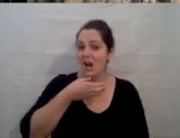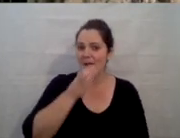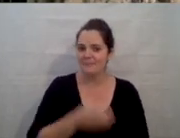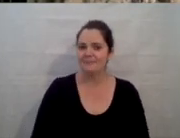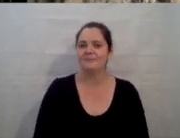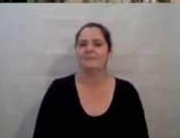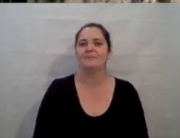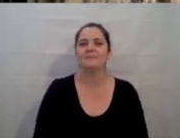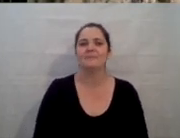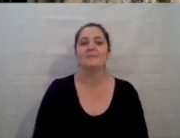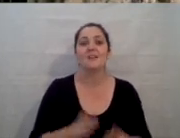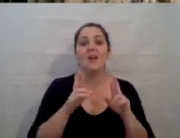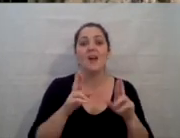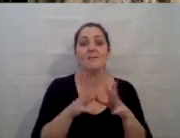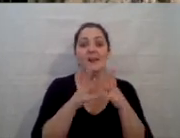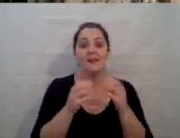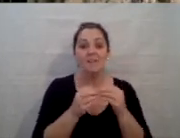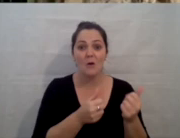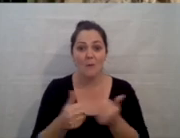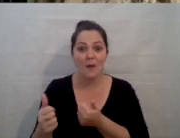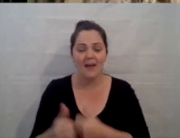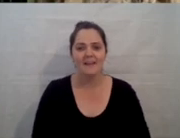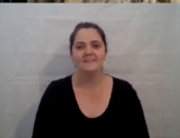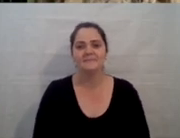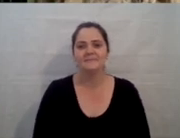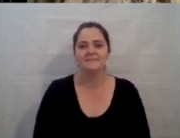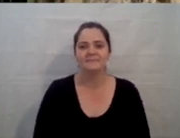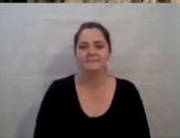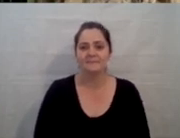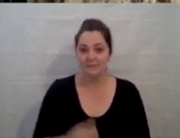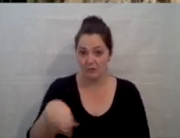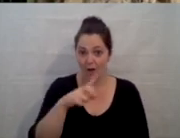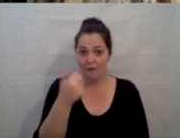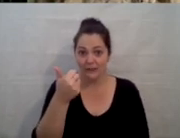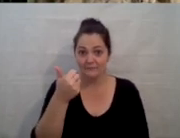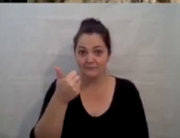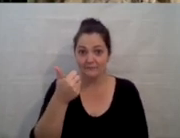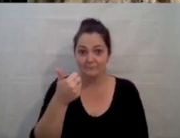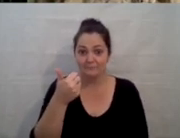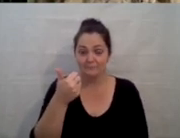Alright I hope that went well. How'd everybody do so far on that I wonder?